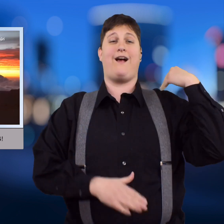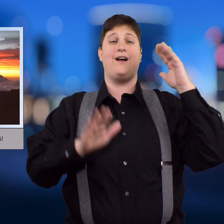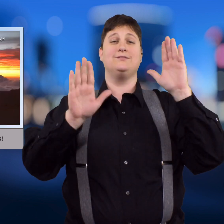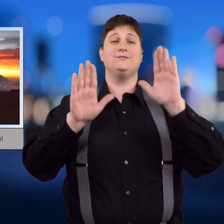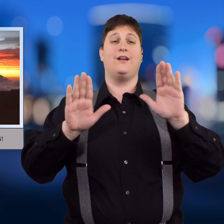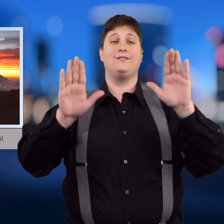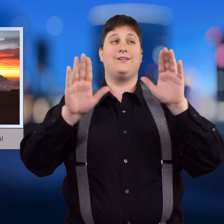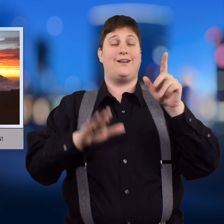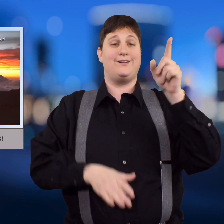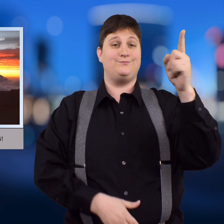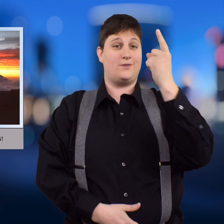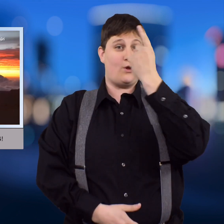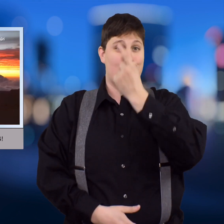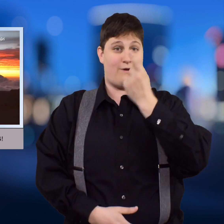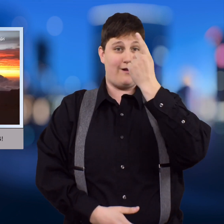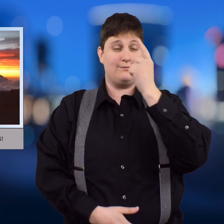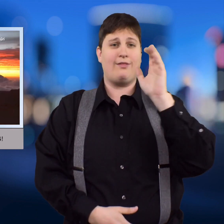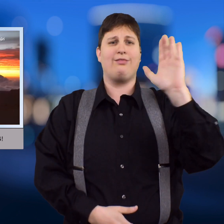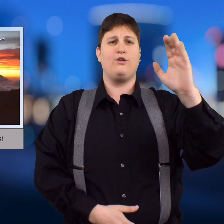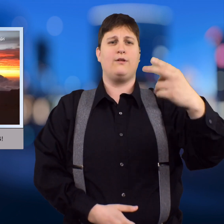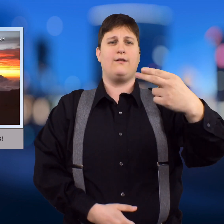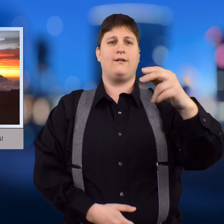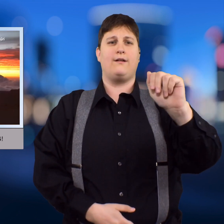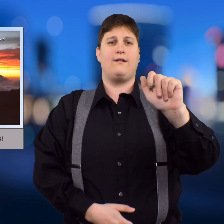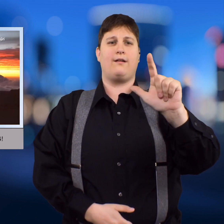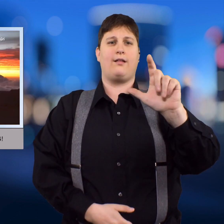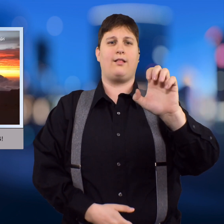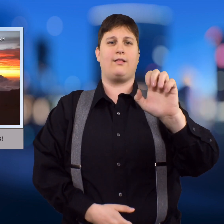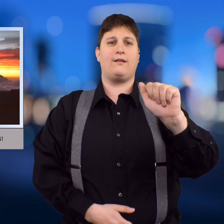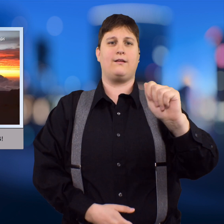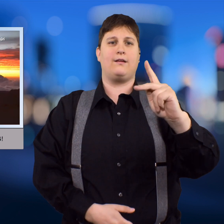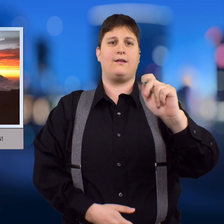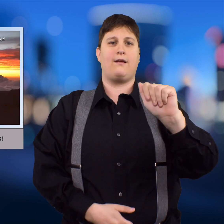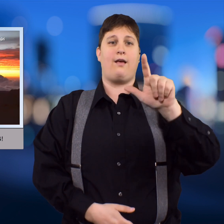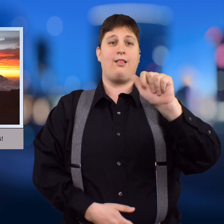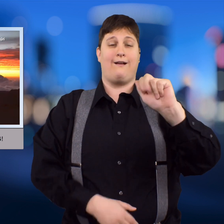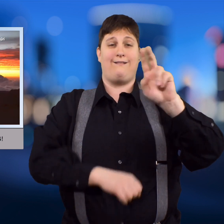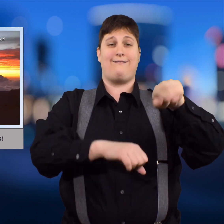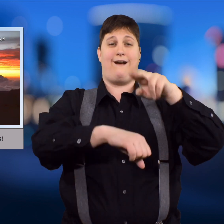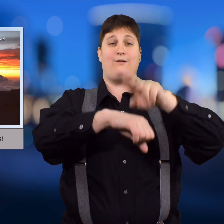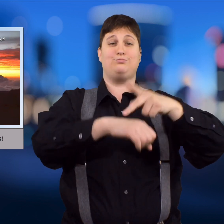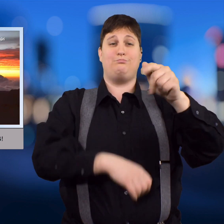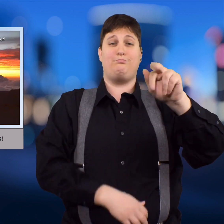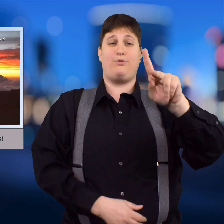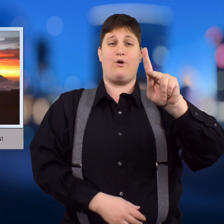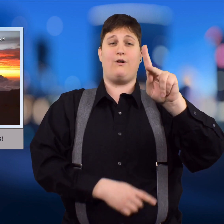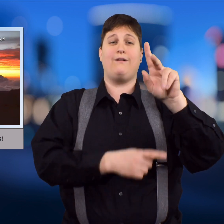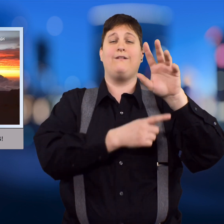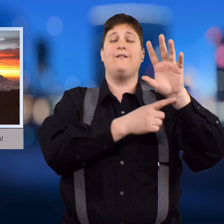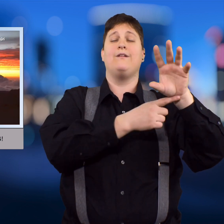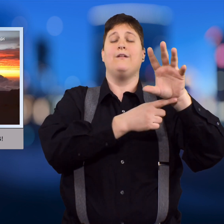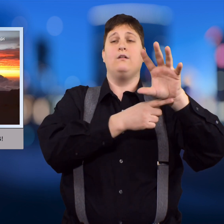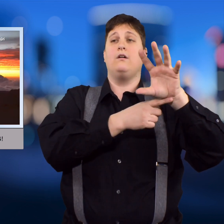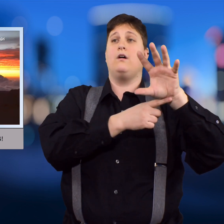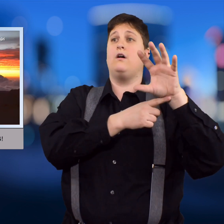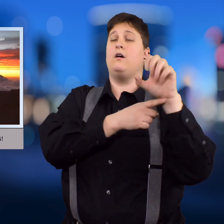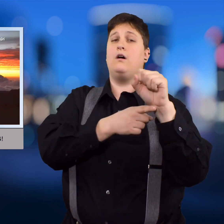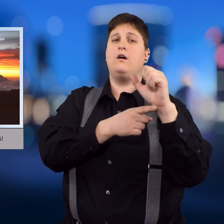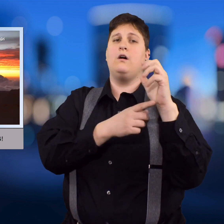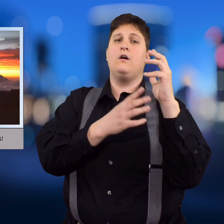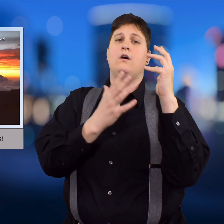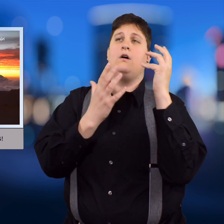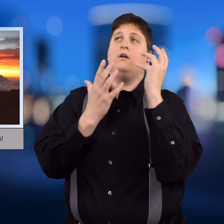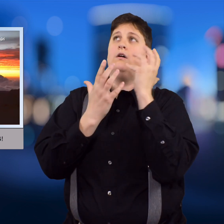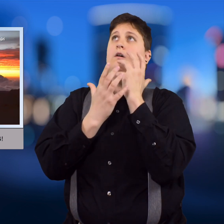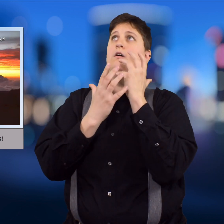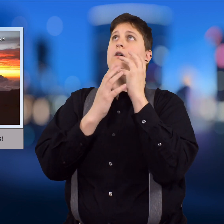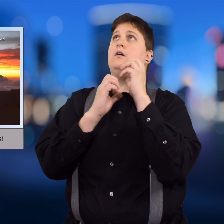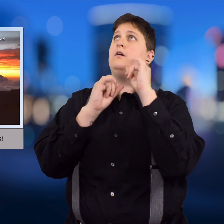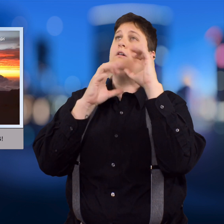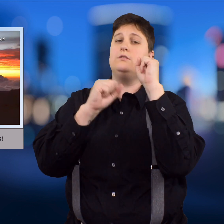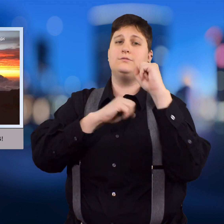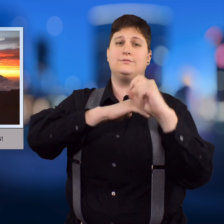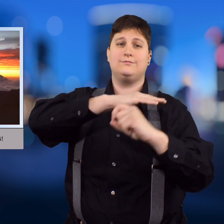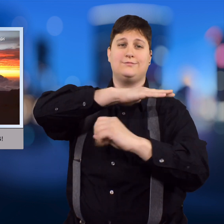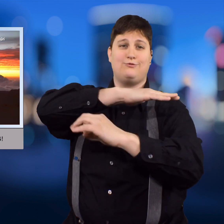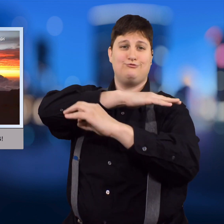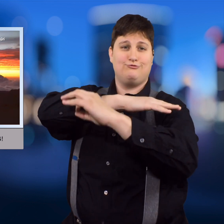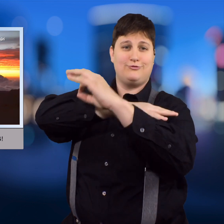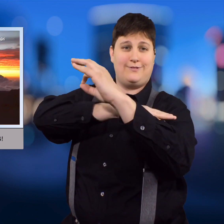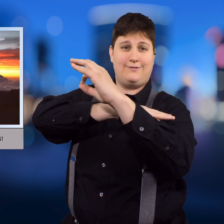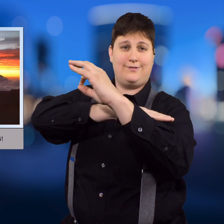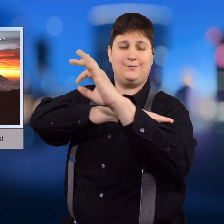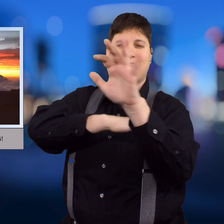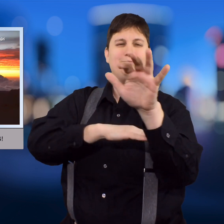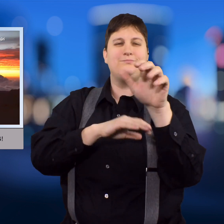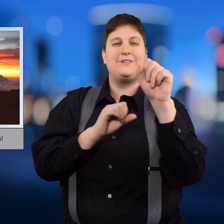Cameras at Haleakala National Park in Hawaii captured a spectacular sunrise on Sunday!